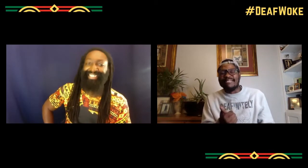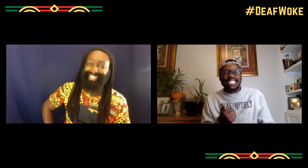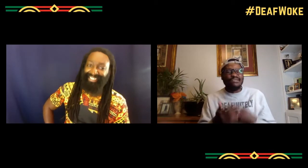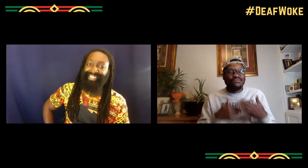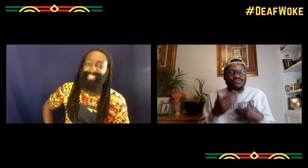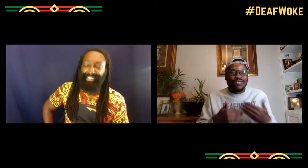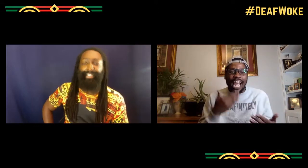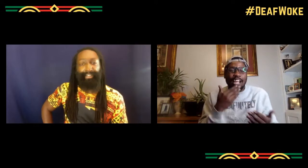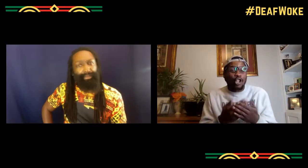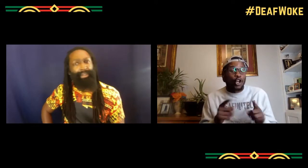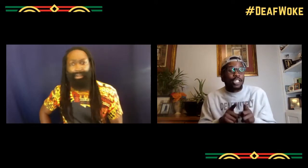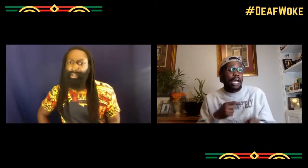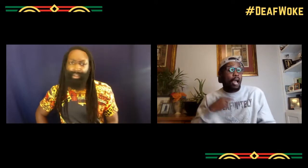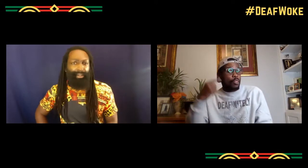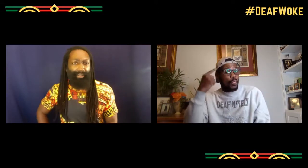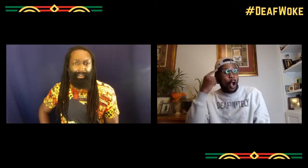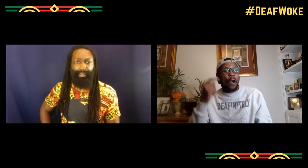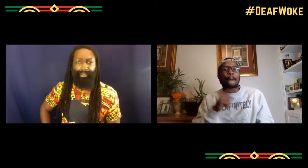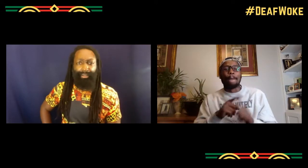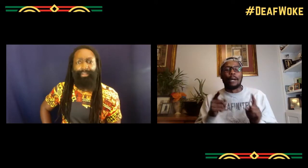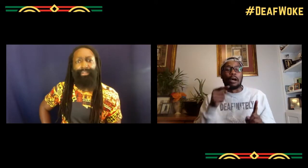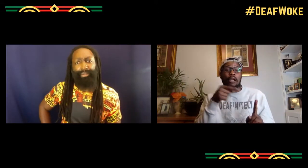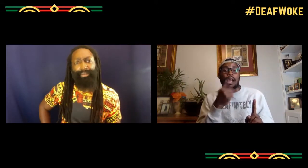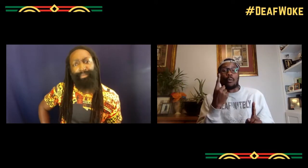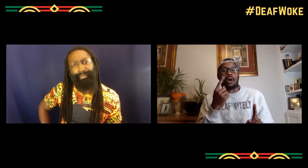We'll see how that goes, we'll see how it goes, but.